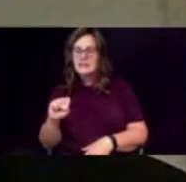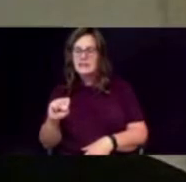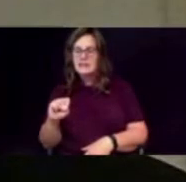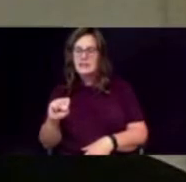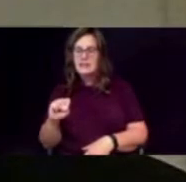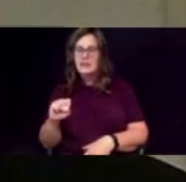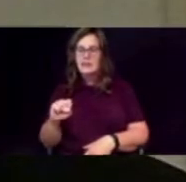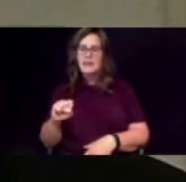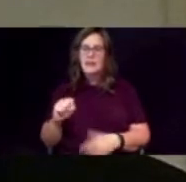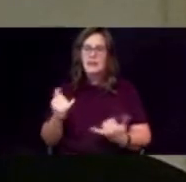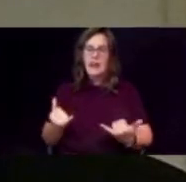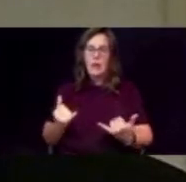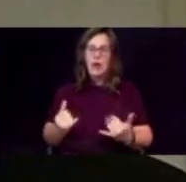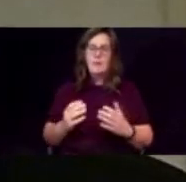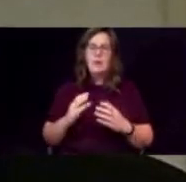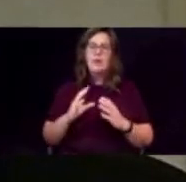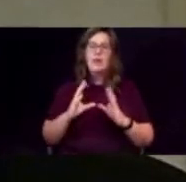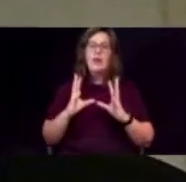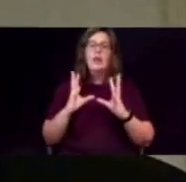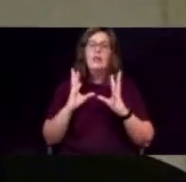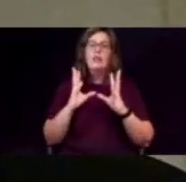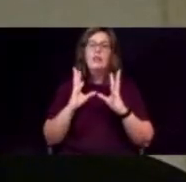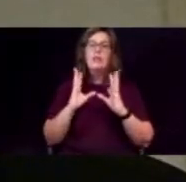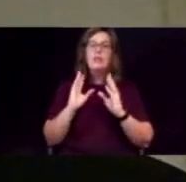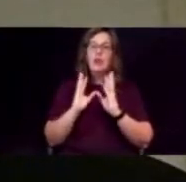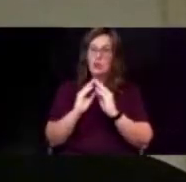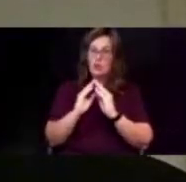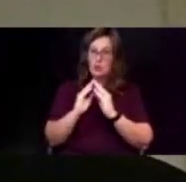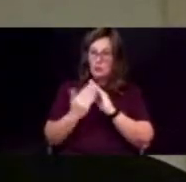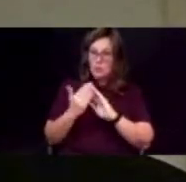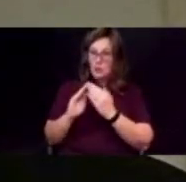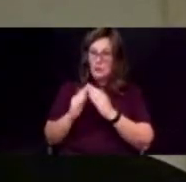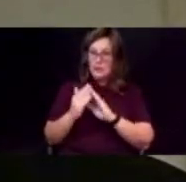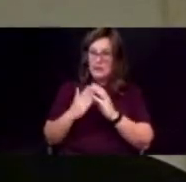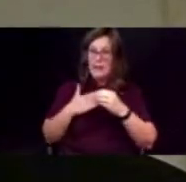community leader for the high holidays so it's an absolute honor and privilege to be able to